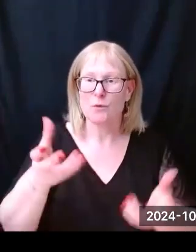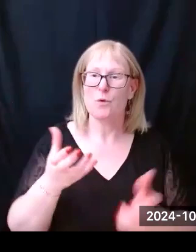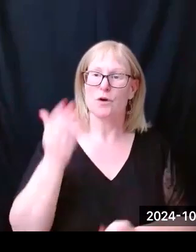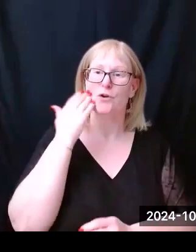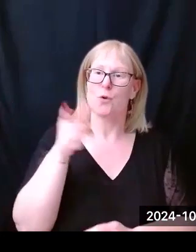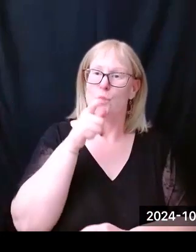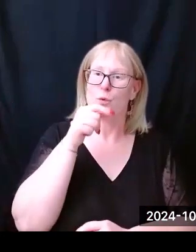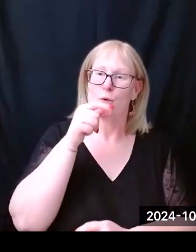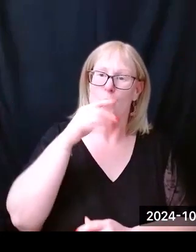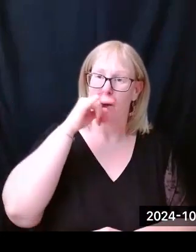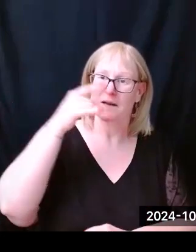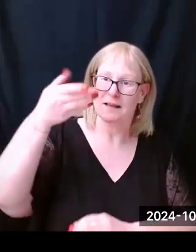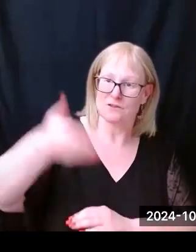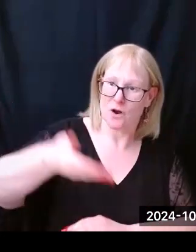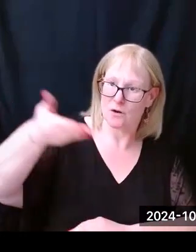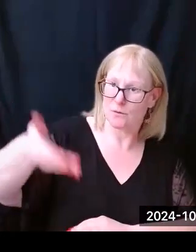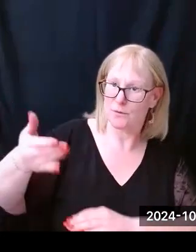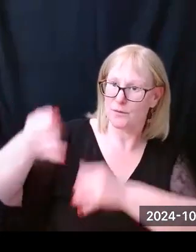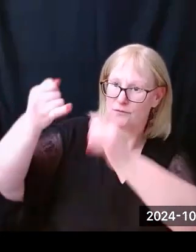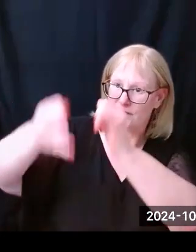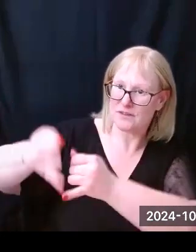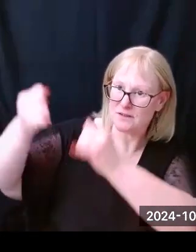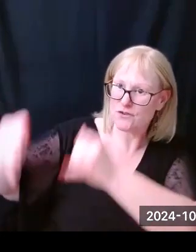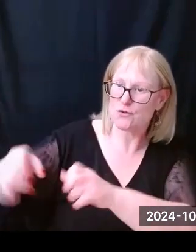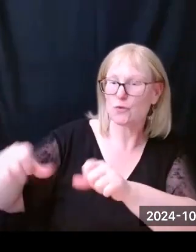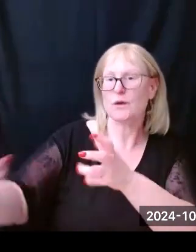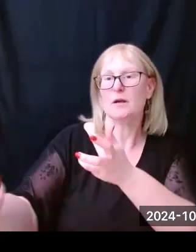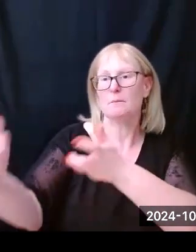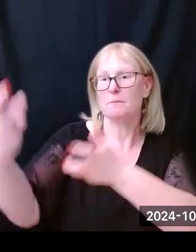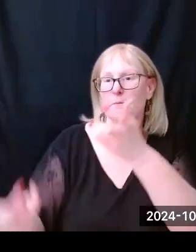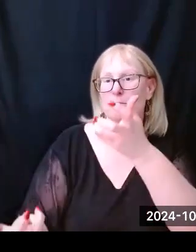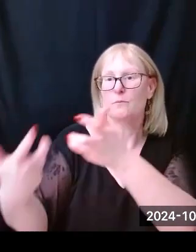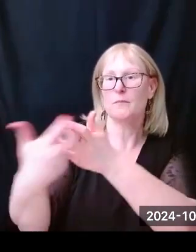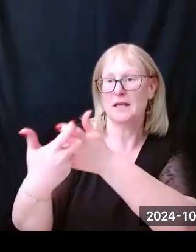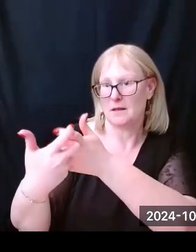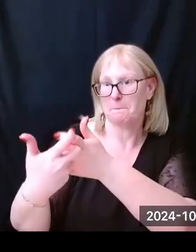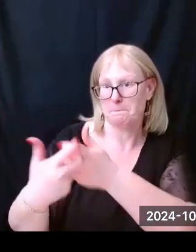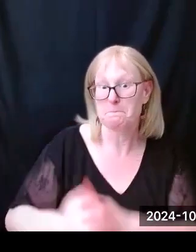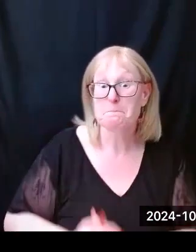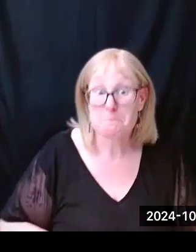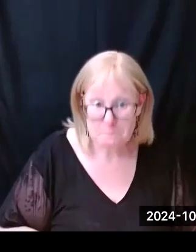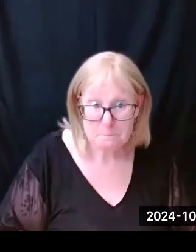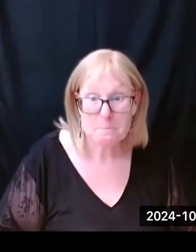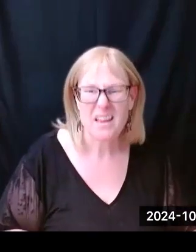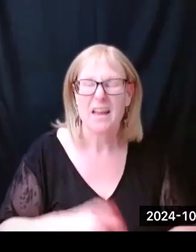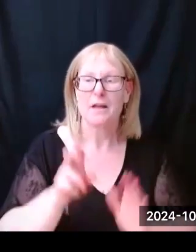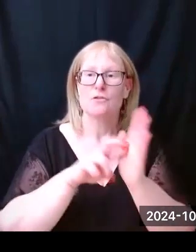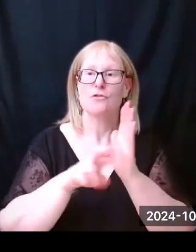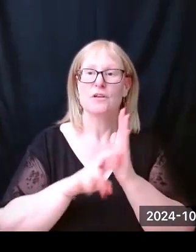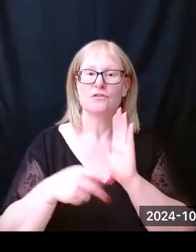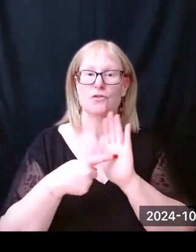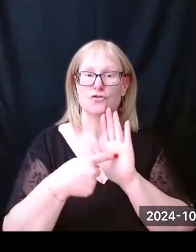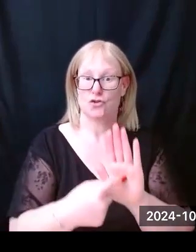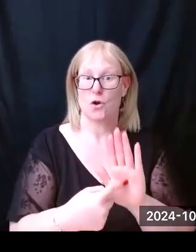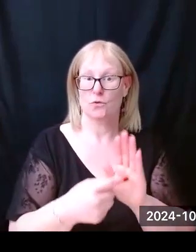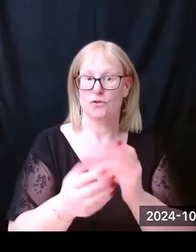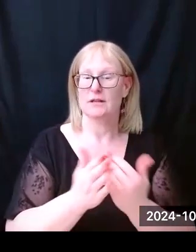where they are in that zone of proximal development. And this is where the research still shows that no matter what your